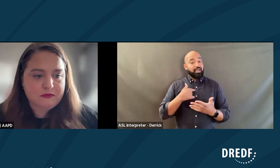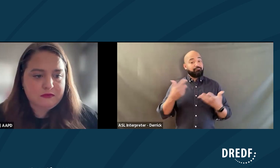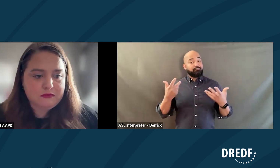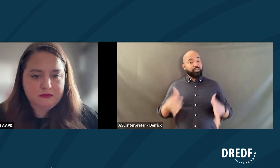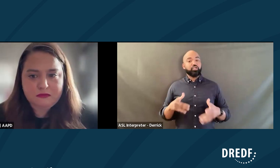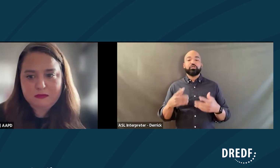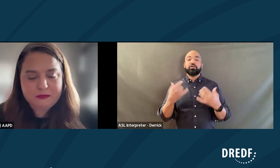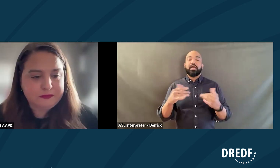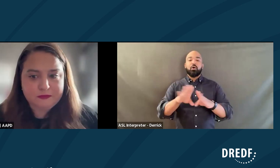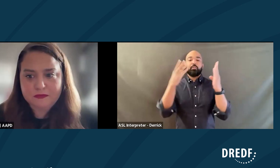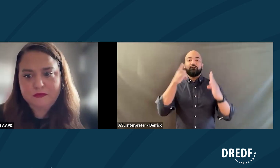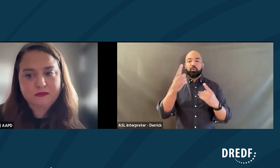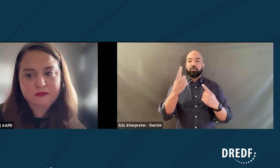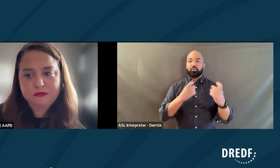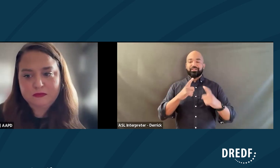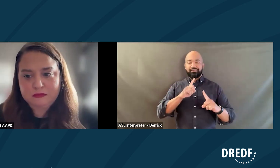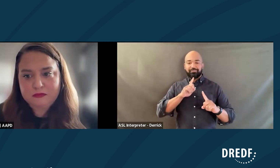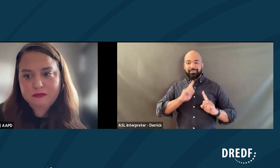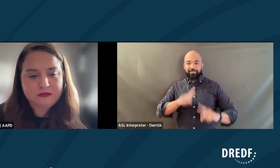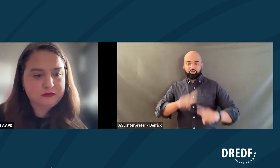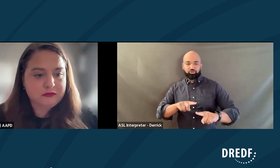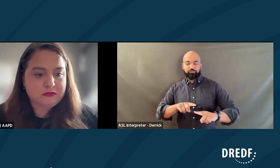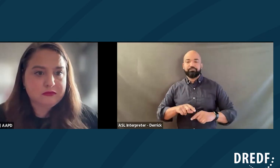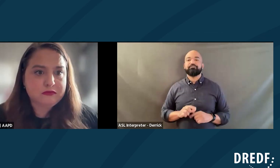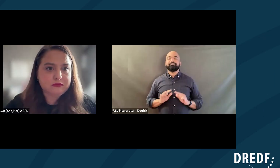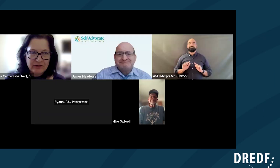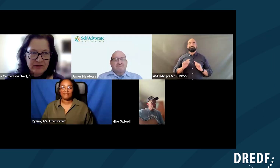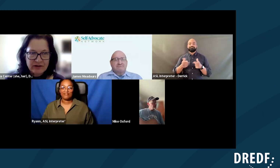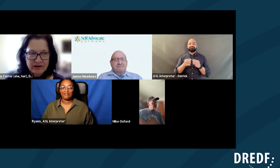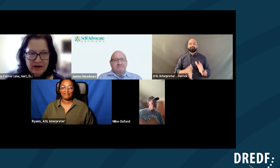Wow! Thank you, Maria. This is Claudia. That was amazing! Thank you to